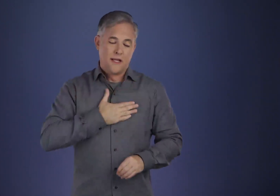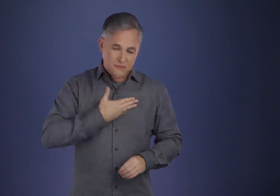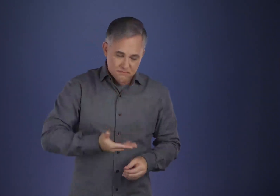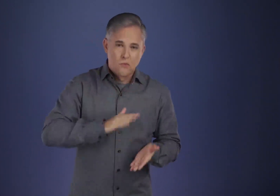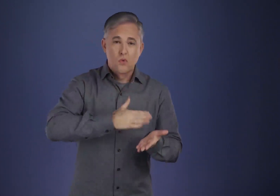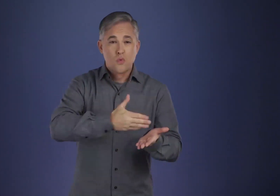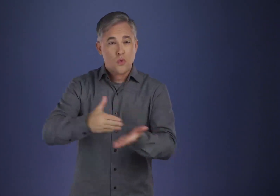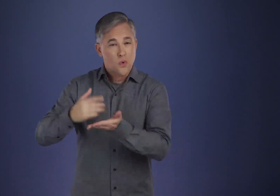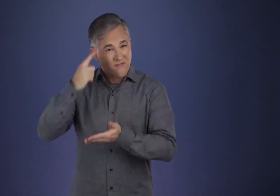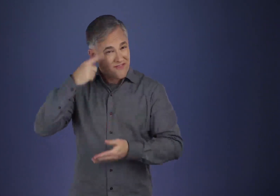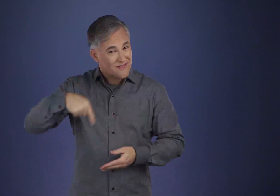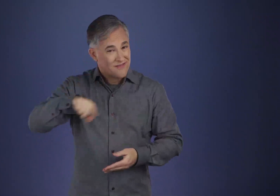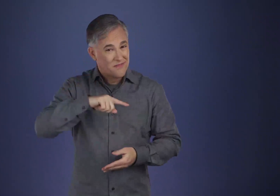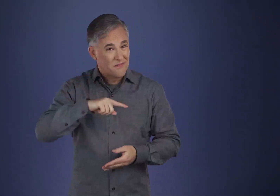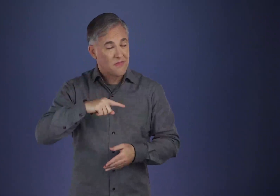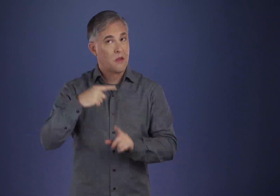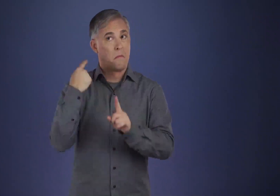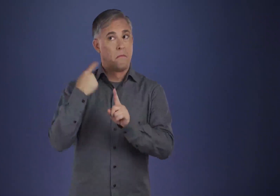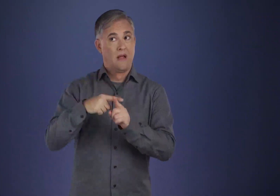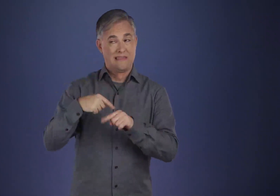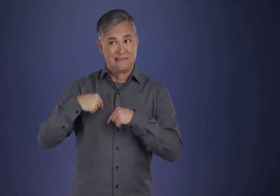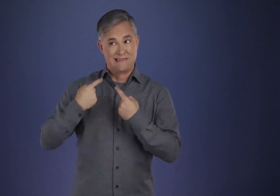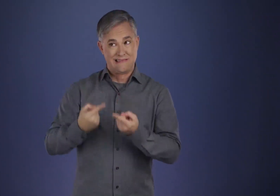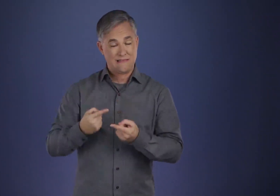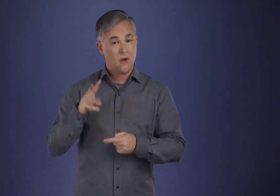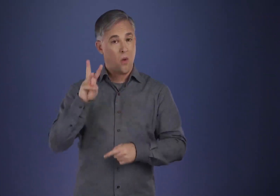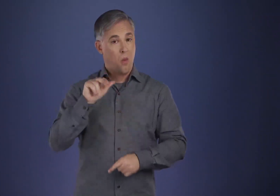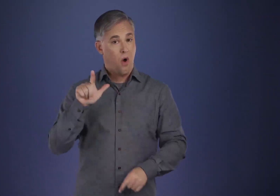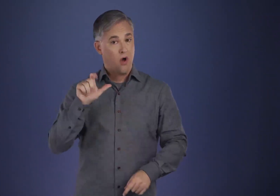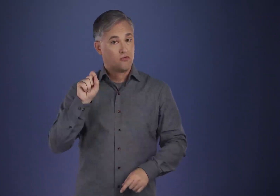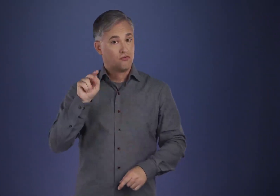I thought of the large sum of money still owing my Wall Street creditors.